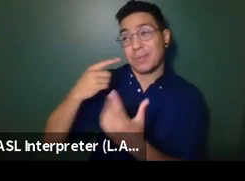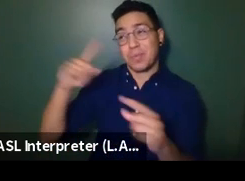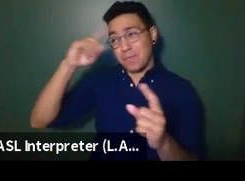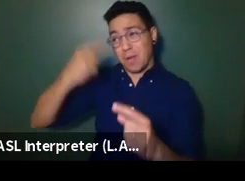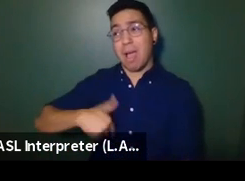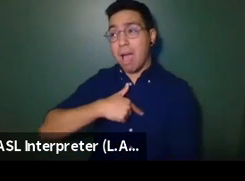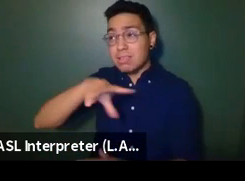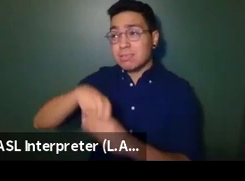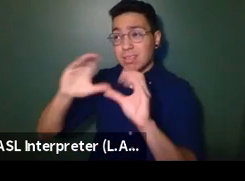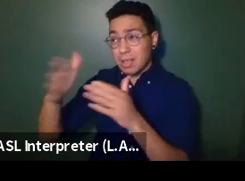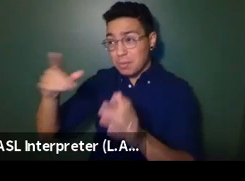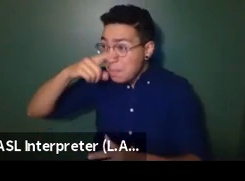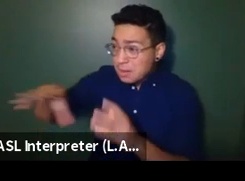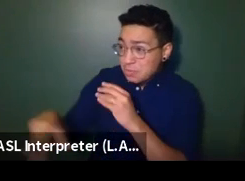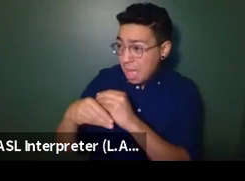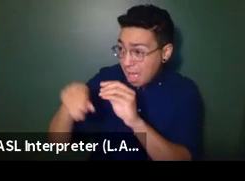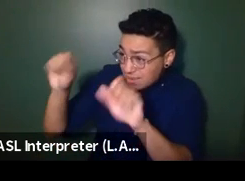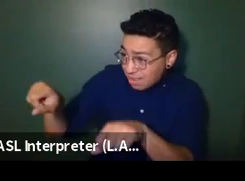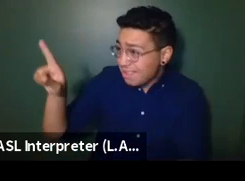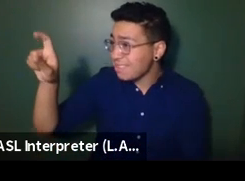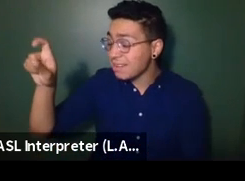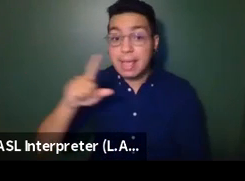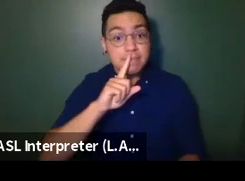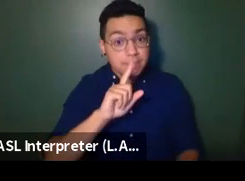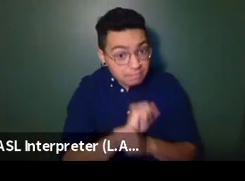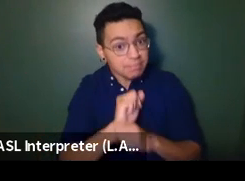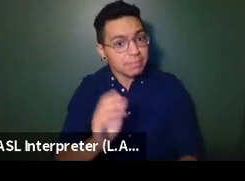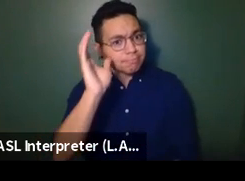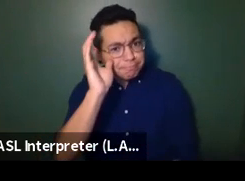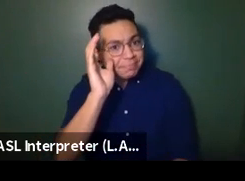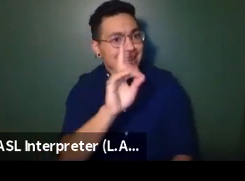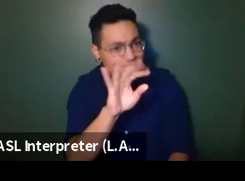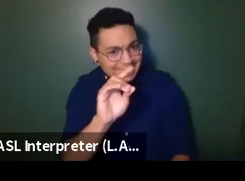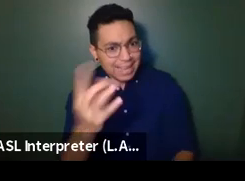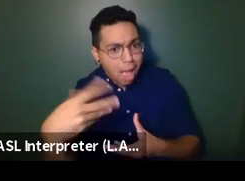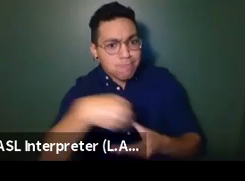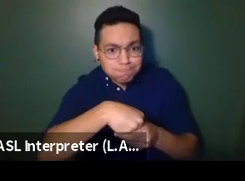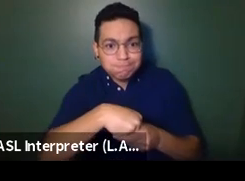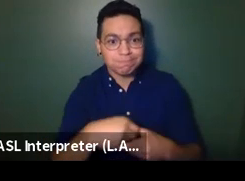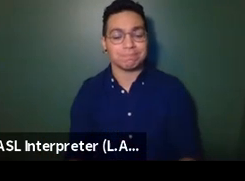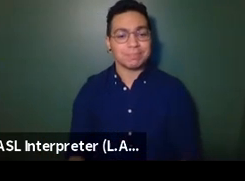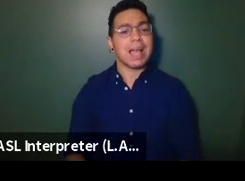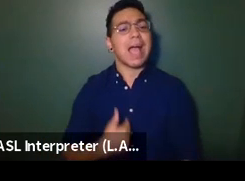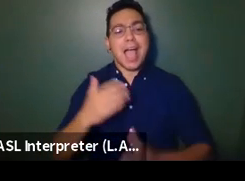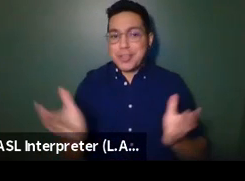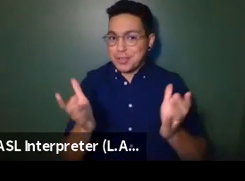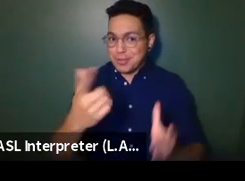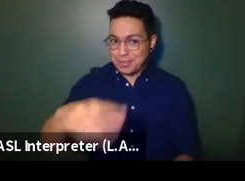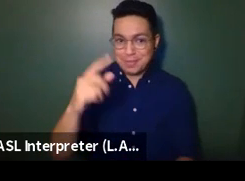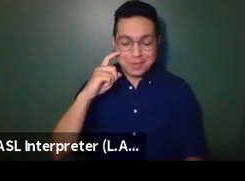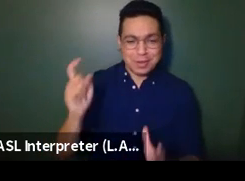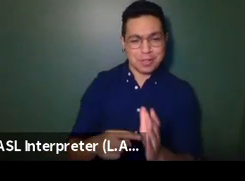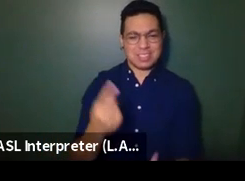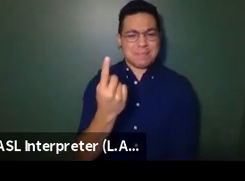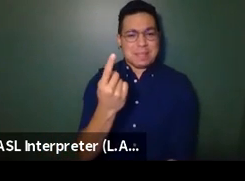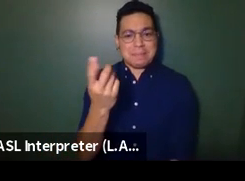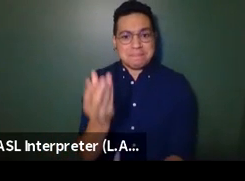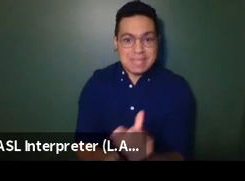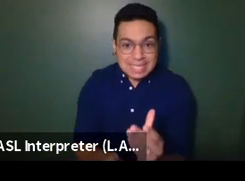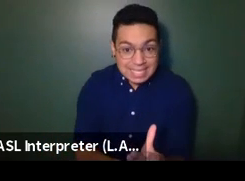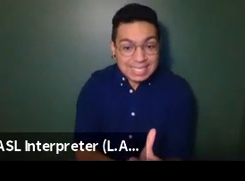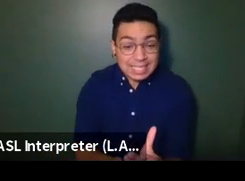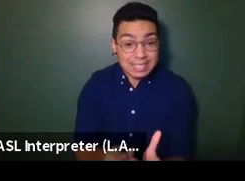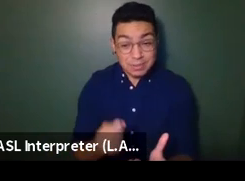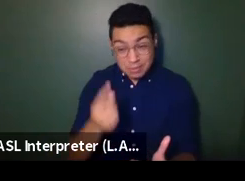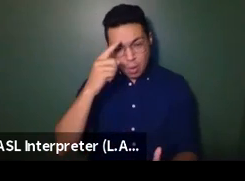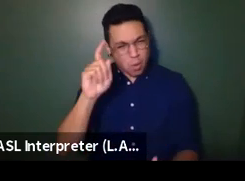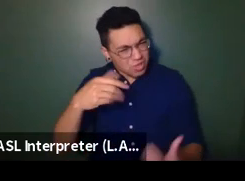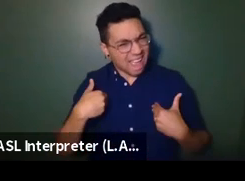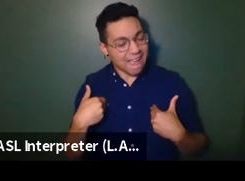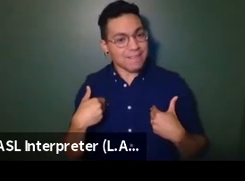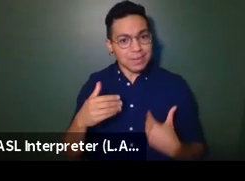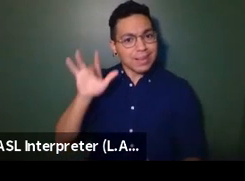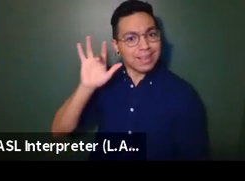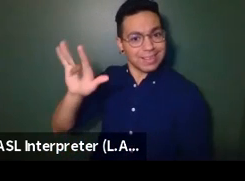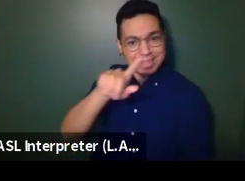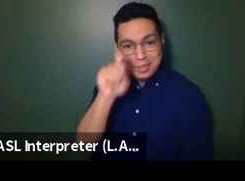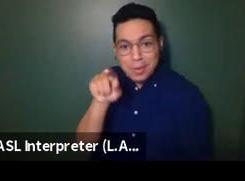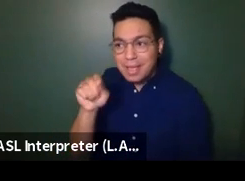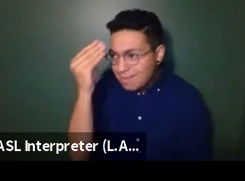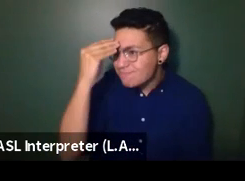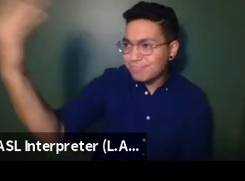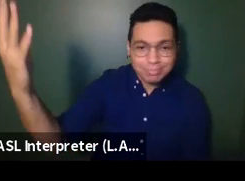Katherine Livick - ESD 112: Can you do this for us and they they actually paid attention to that. So I encourage you, if you see a feature missing that you think Google Classroom should have click that little question mark and help them out. It's okay. They like it.